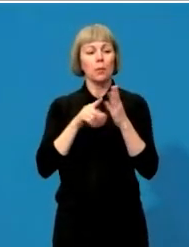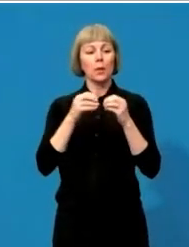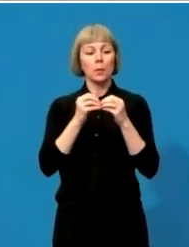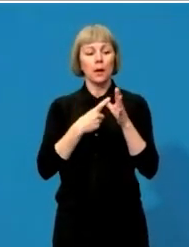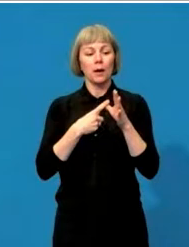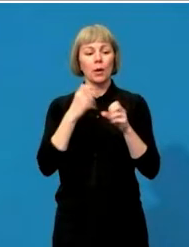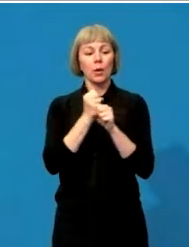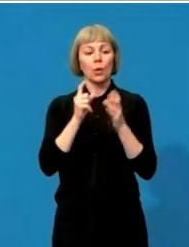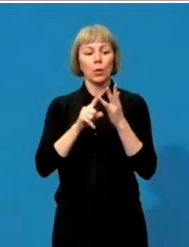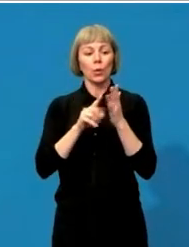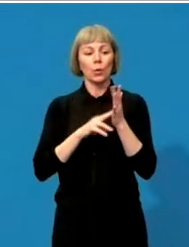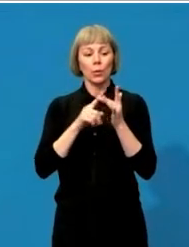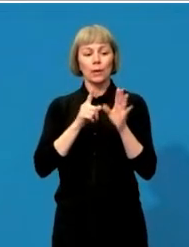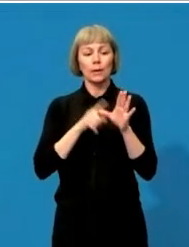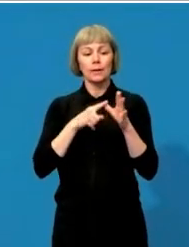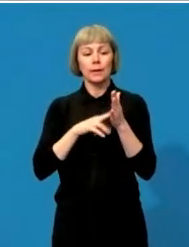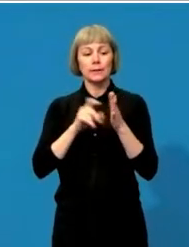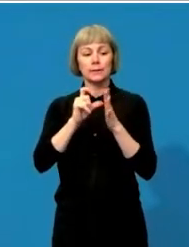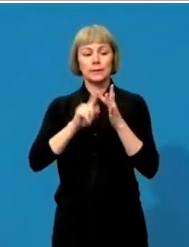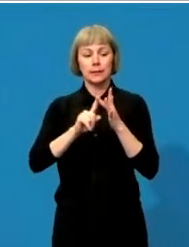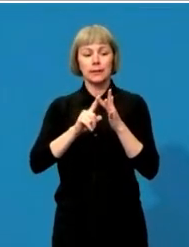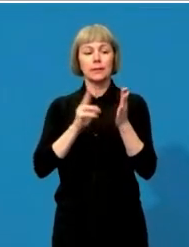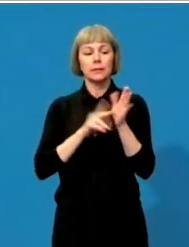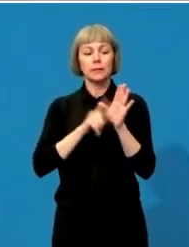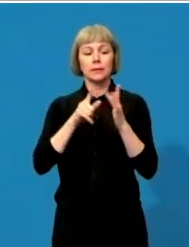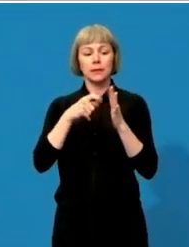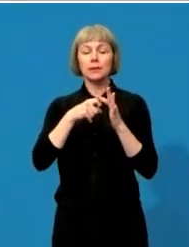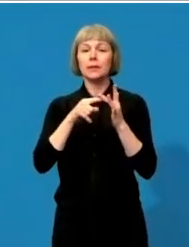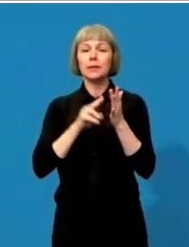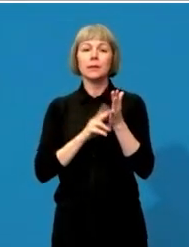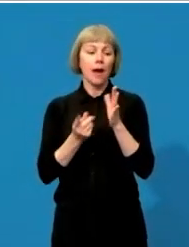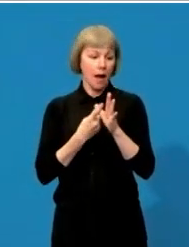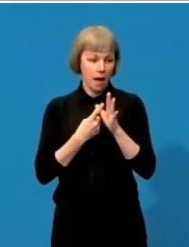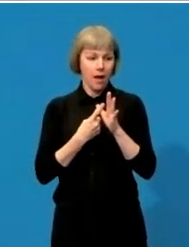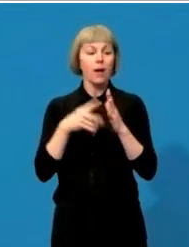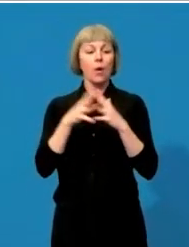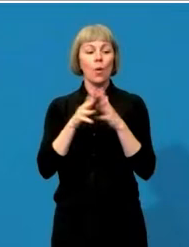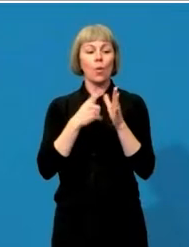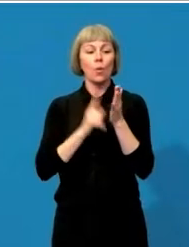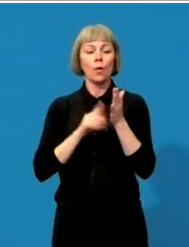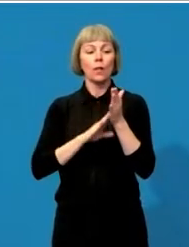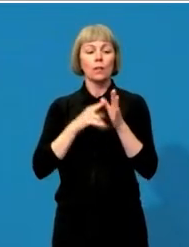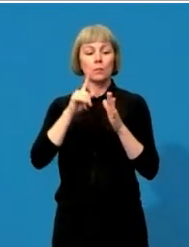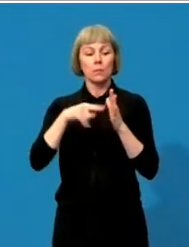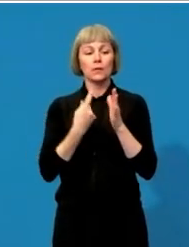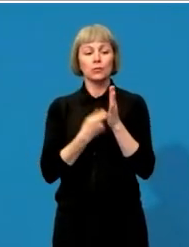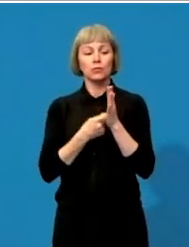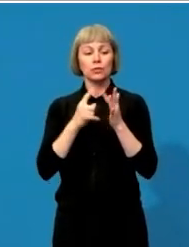Wangkatjungka peoples of the Fitzroy Valley, and we acknowledge the Yawuru people of Broome. Thank you, Chair.